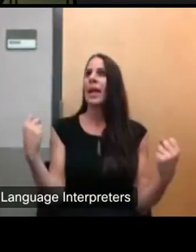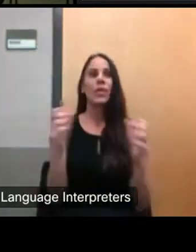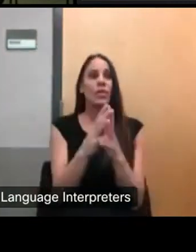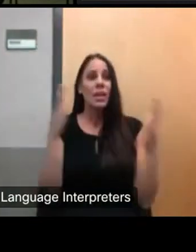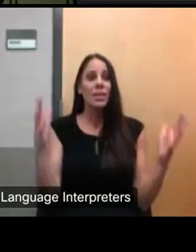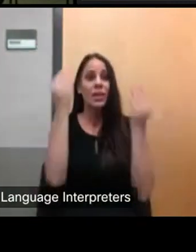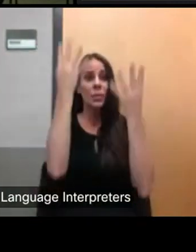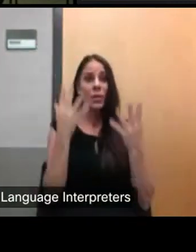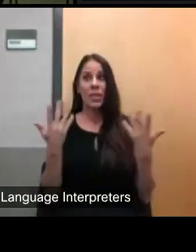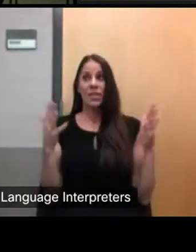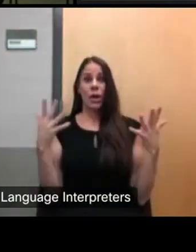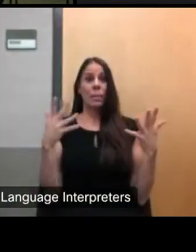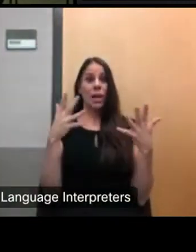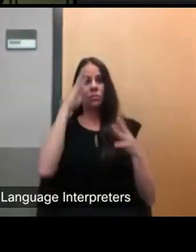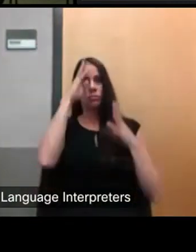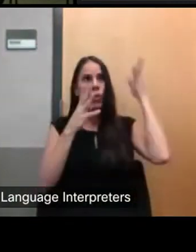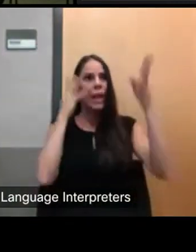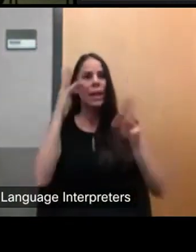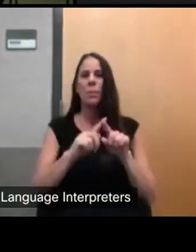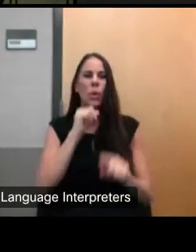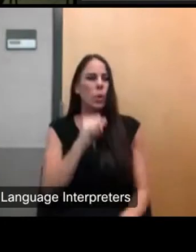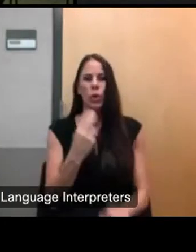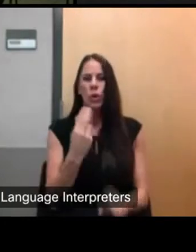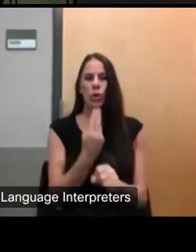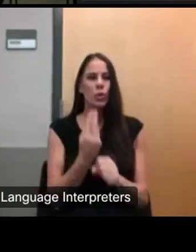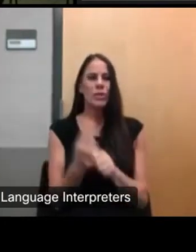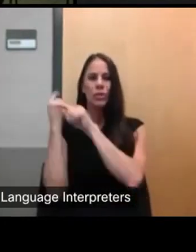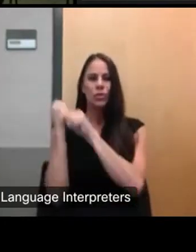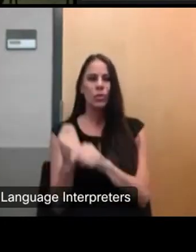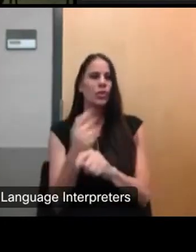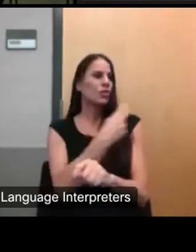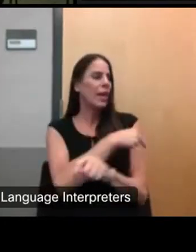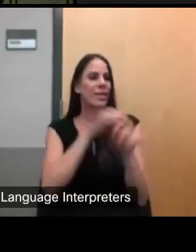created that were used in traditional hospital systems or much less. Definitely not in the